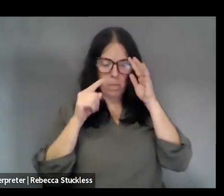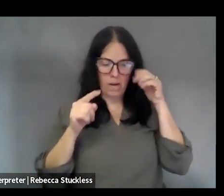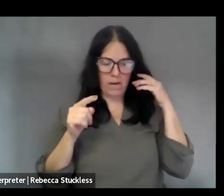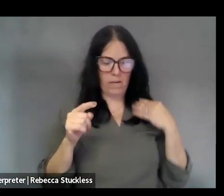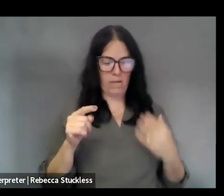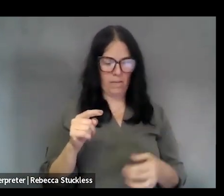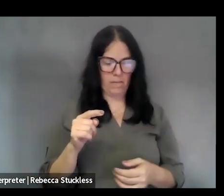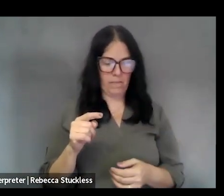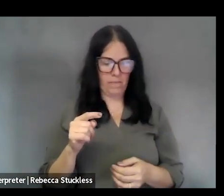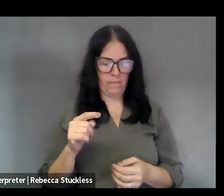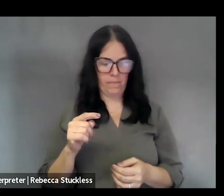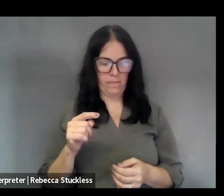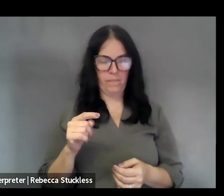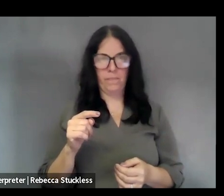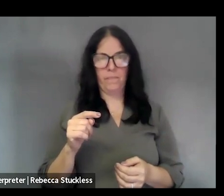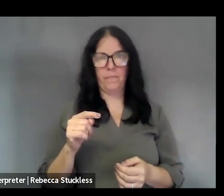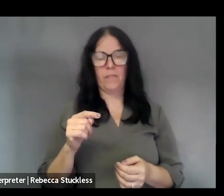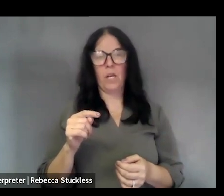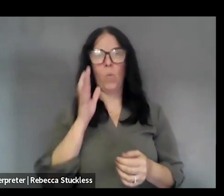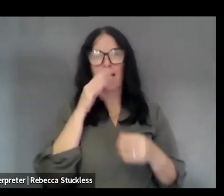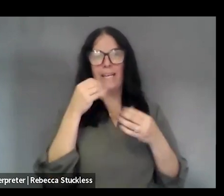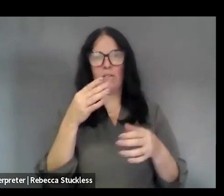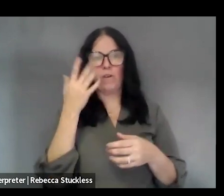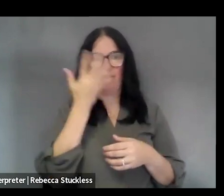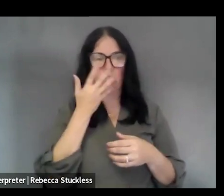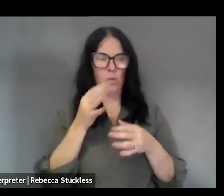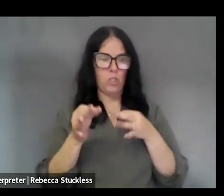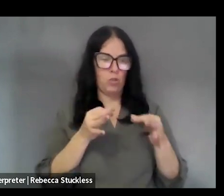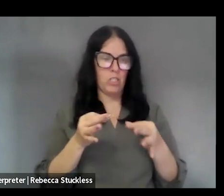a physical description and I'll start with Jenn and we'll kind of ping-pong down the list, just